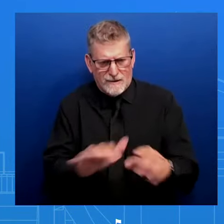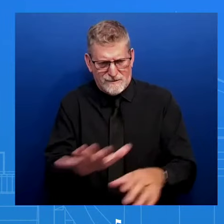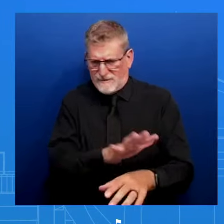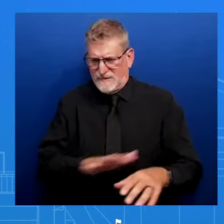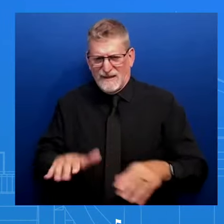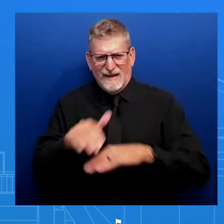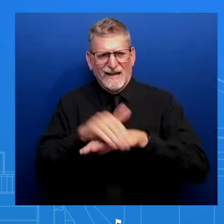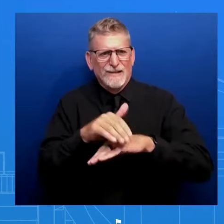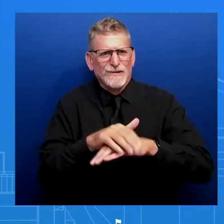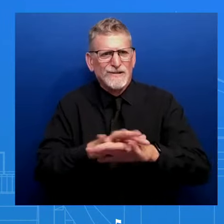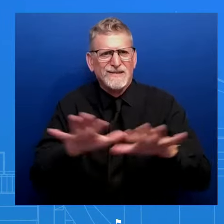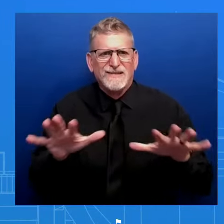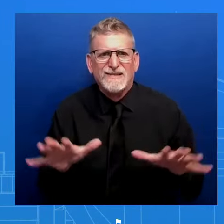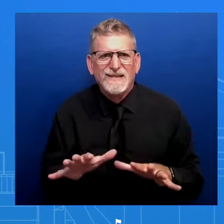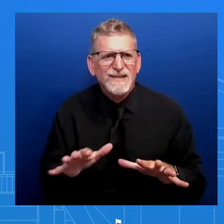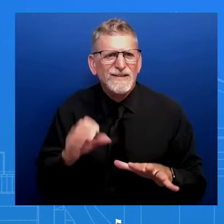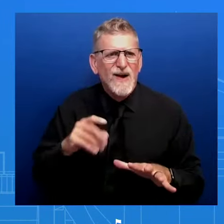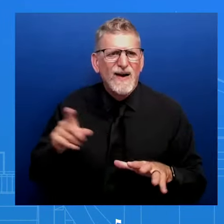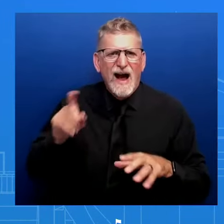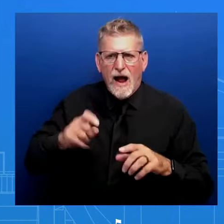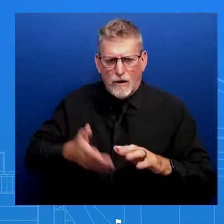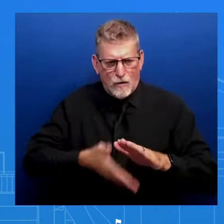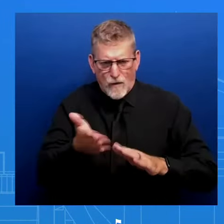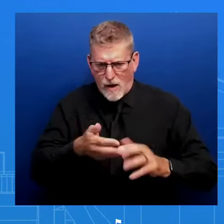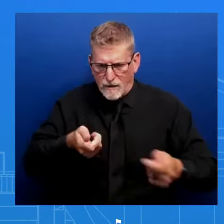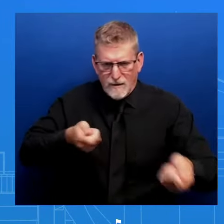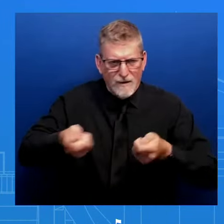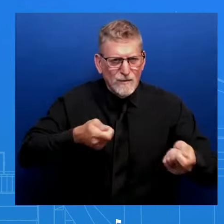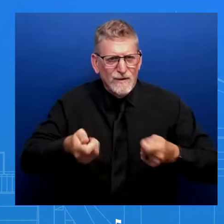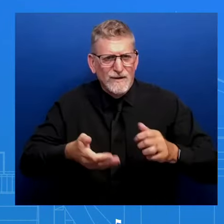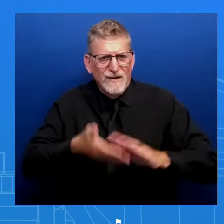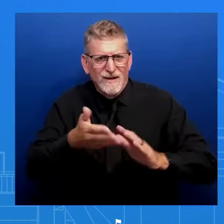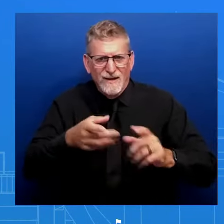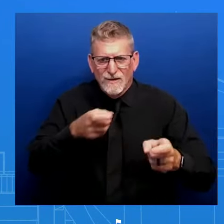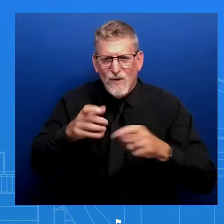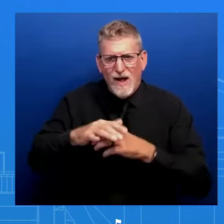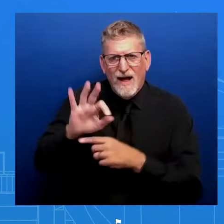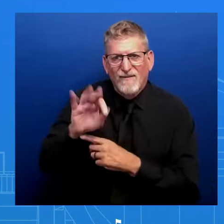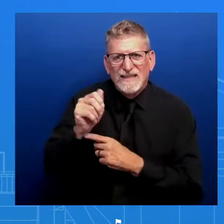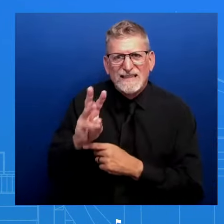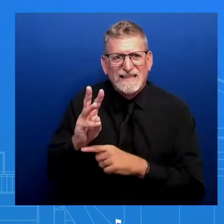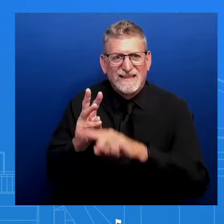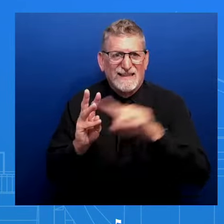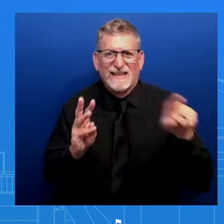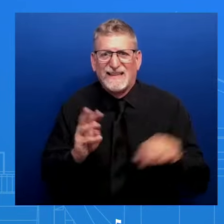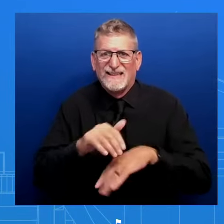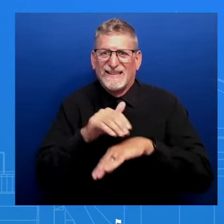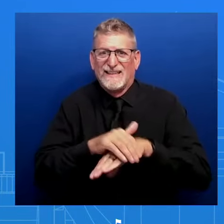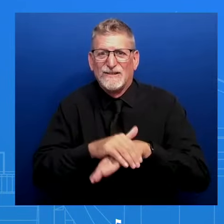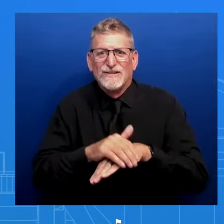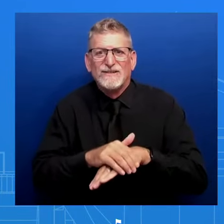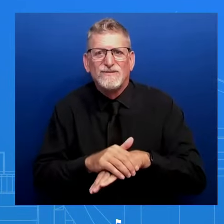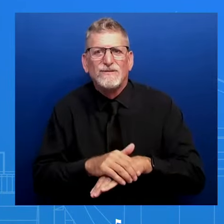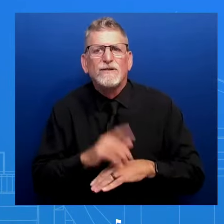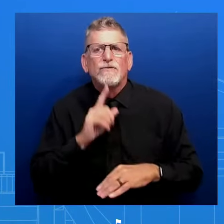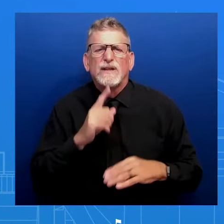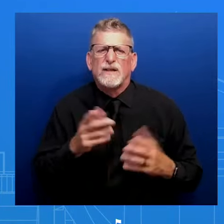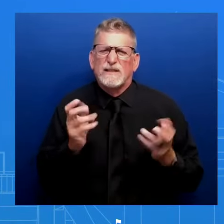But we'll just have to see. We're -- we're all taking this with the appropriate sense of urgency, and we want to get them trained as much as we can -- or as fast as we can. Go ahead, Trevor.